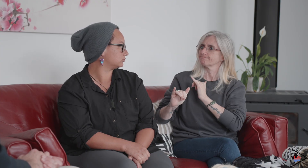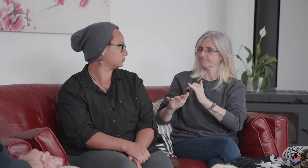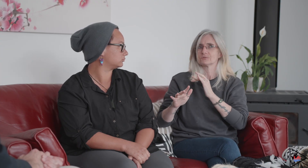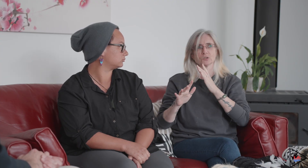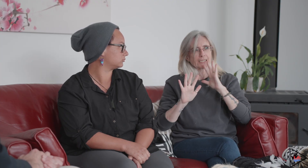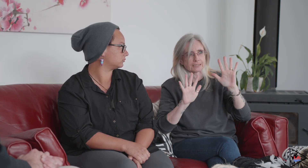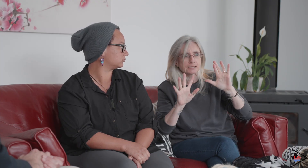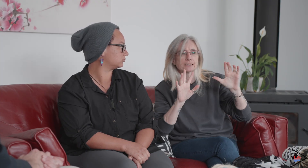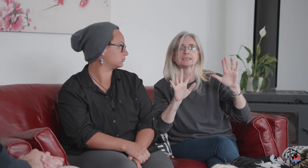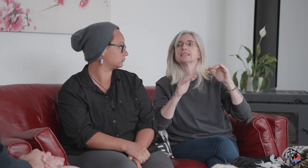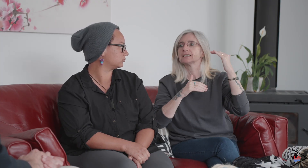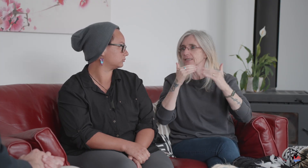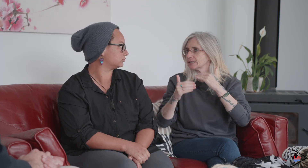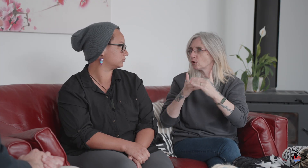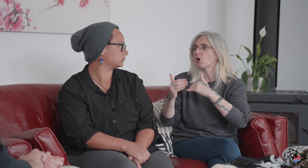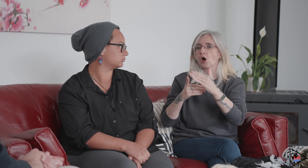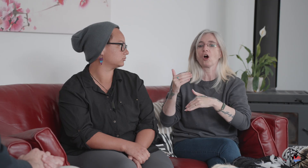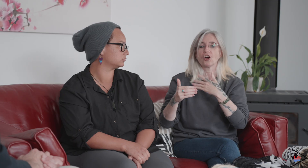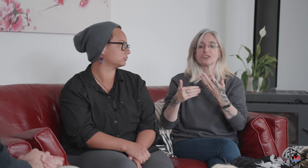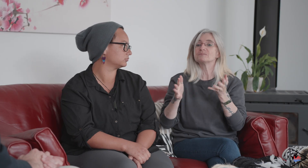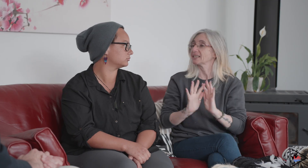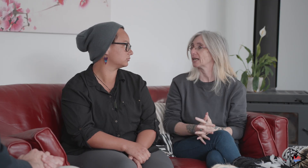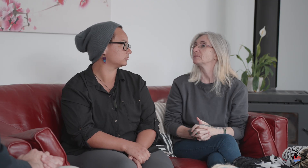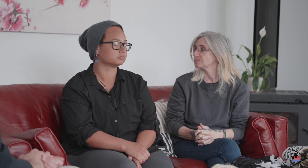hey, if anyone else comes into this class and is taught by this person, this person will know what